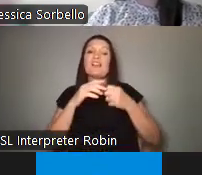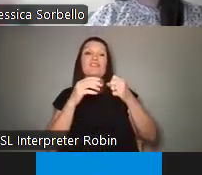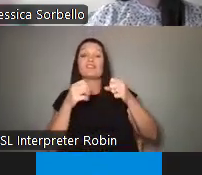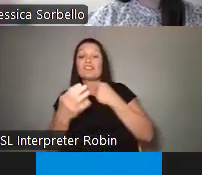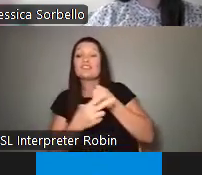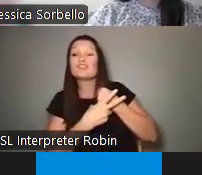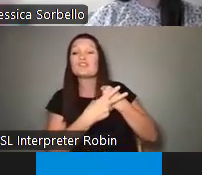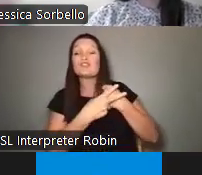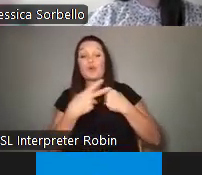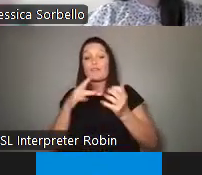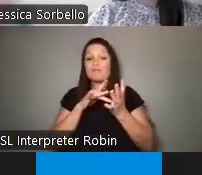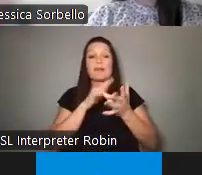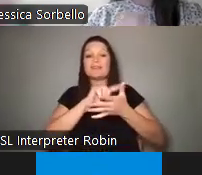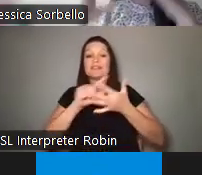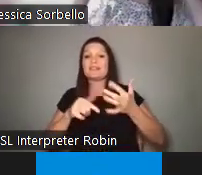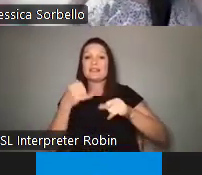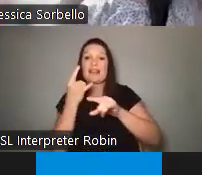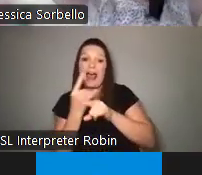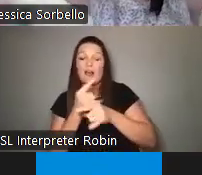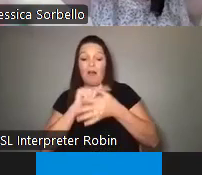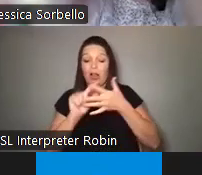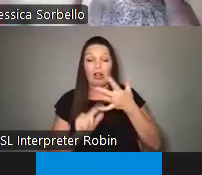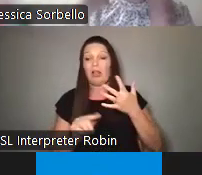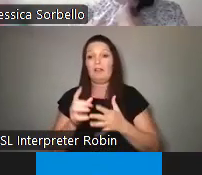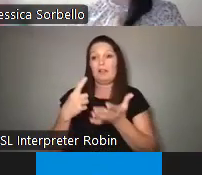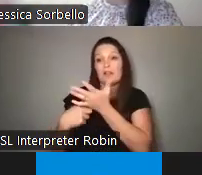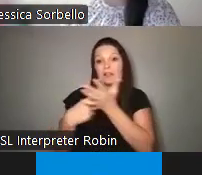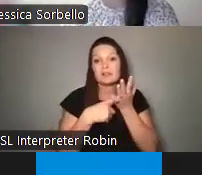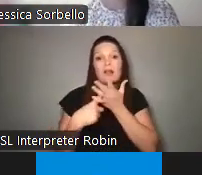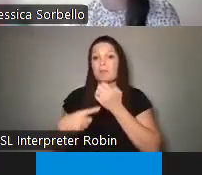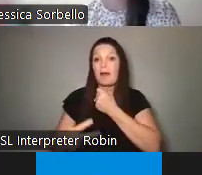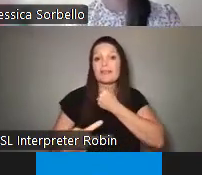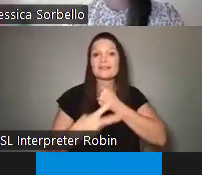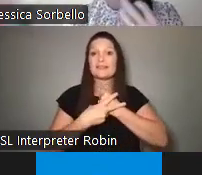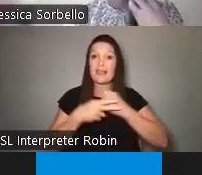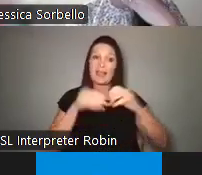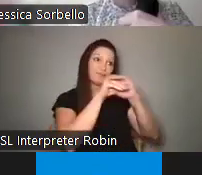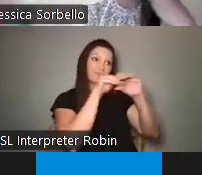this work.